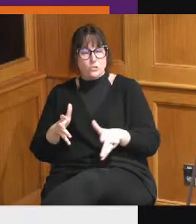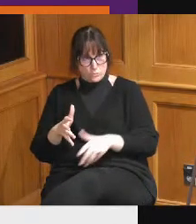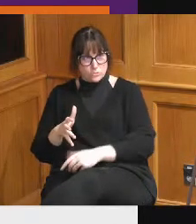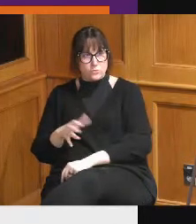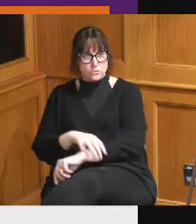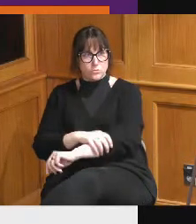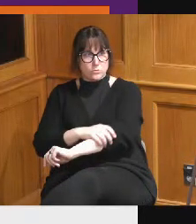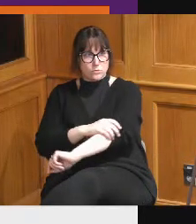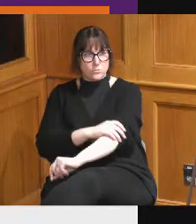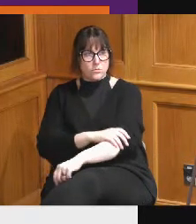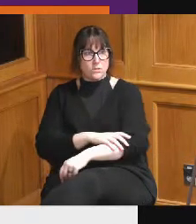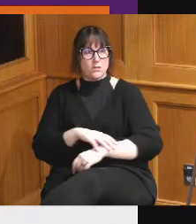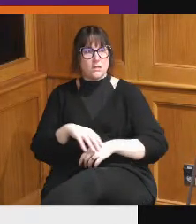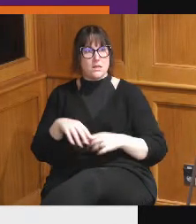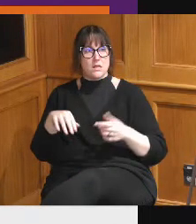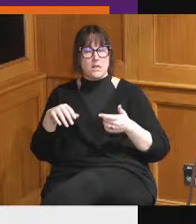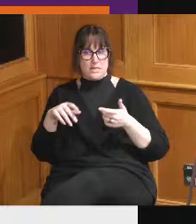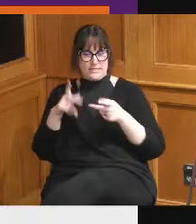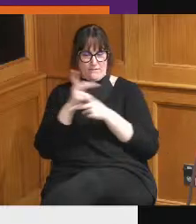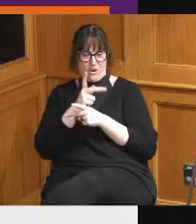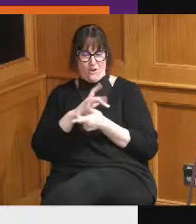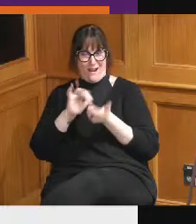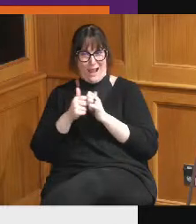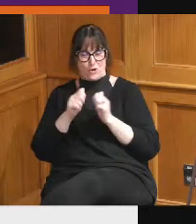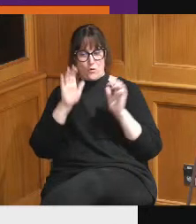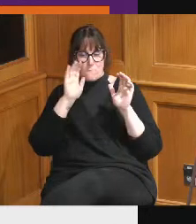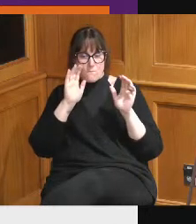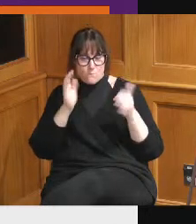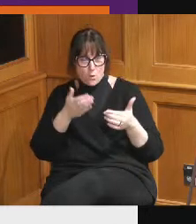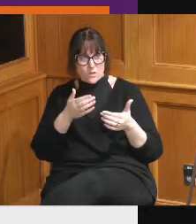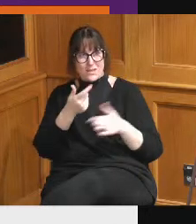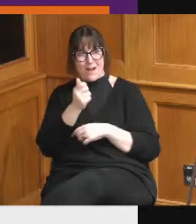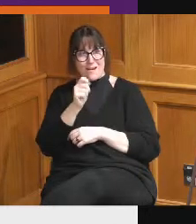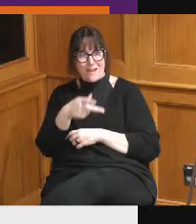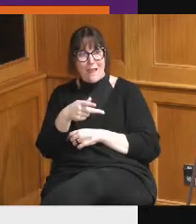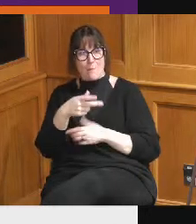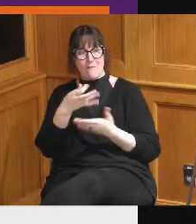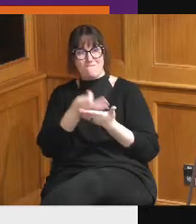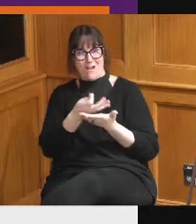to really be focus on Gap financing right away to help these projects happen that couldn't